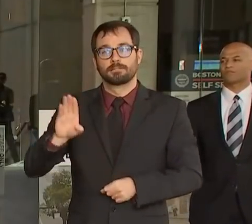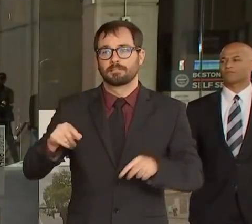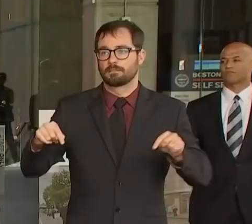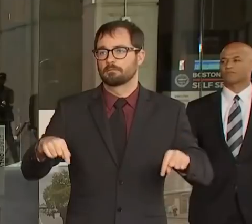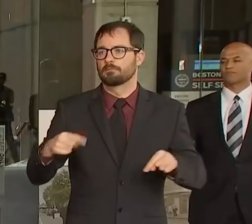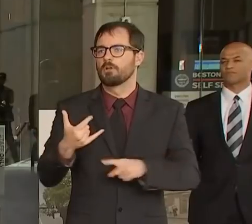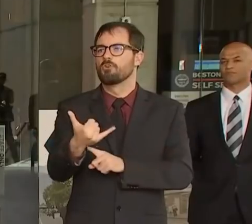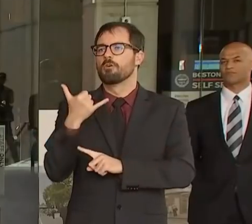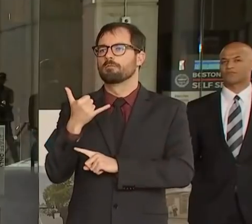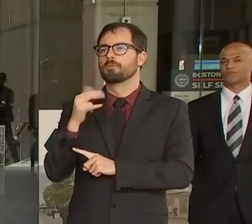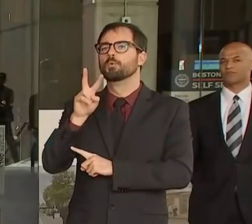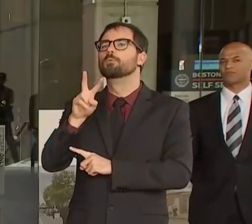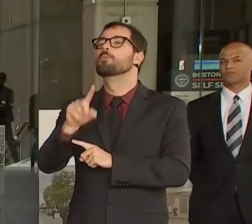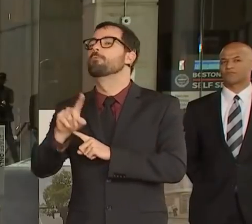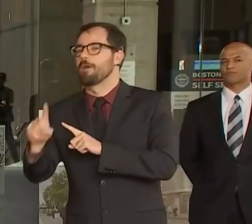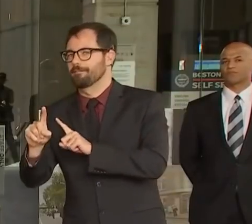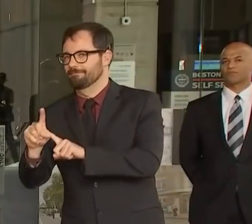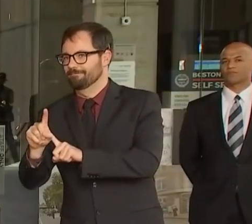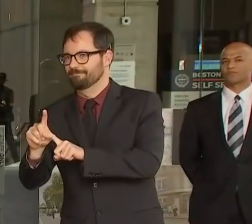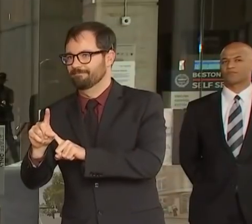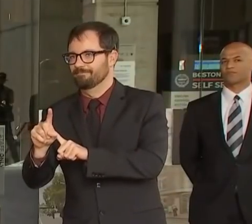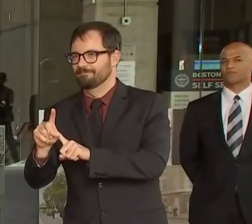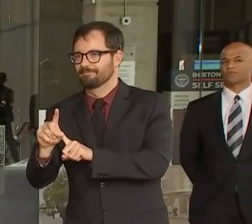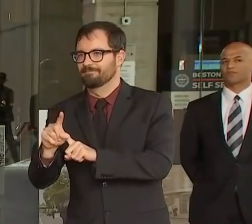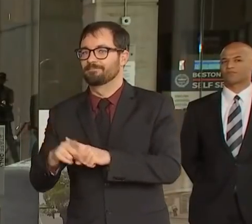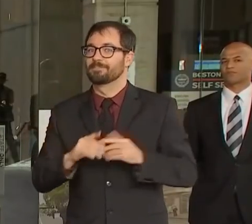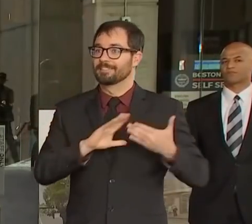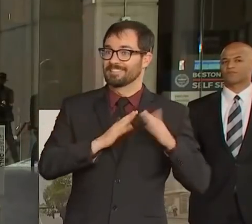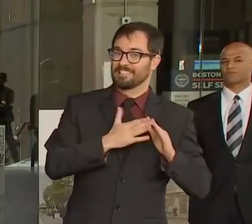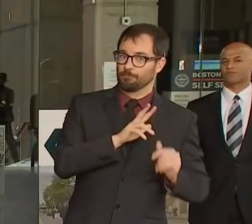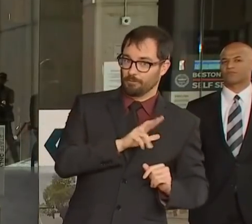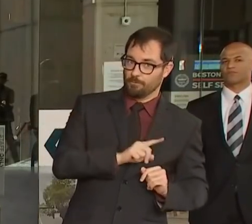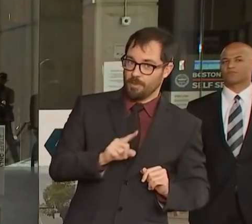F YOU ARE WATCHING AND YOU WANT TO CONNECT OUTSIDE OF BOSTON, CALL 2-1-1. THE CITY OF BOSTON,